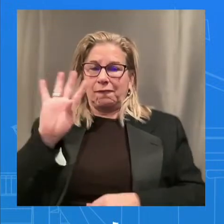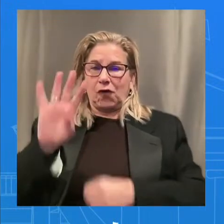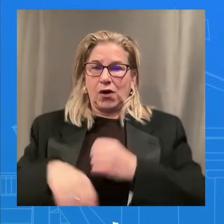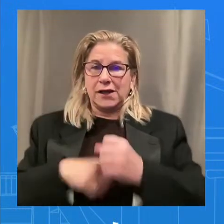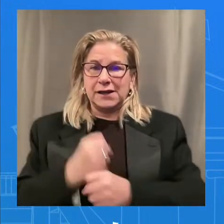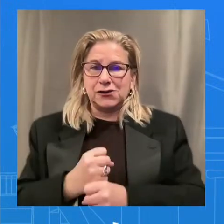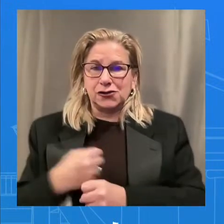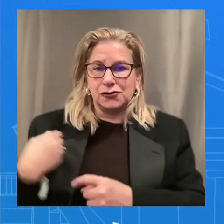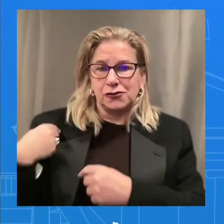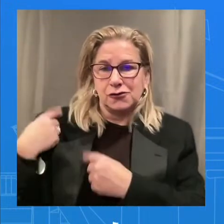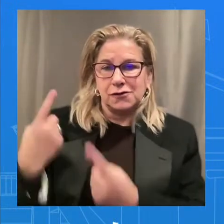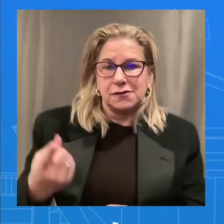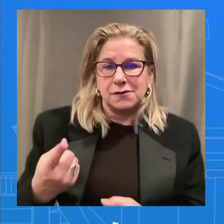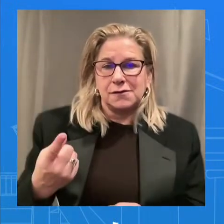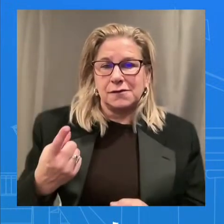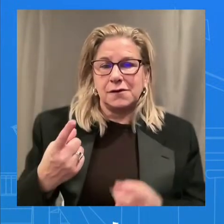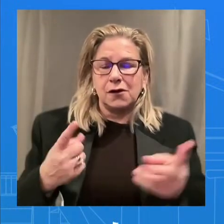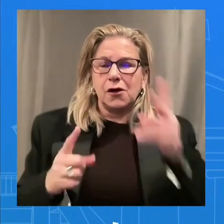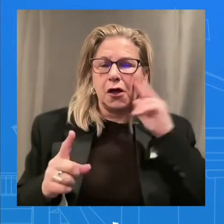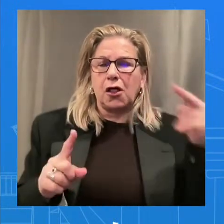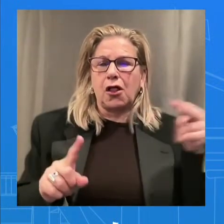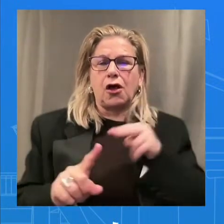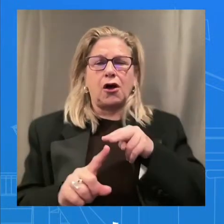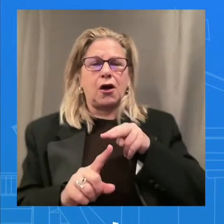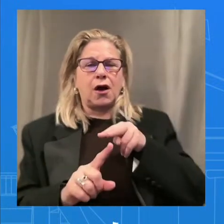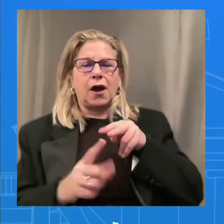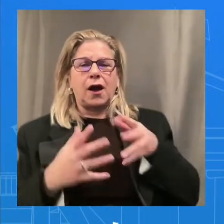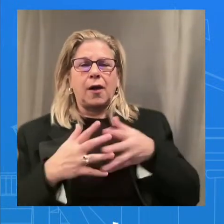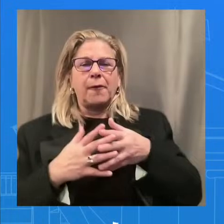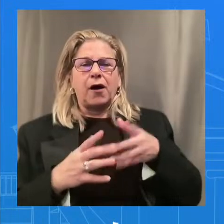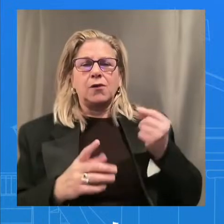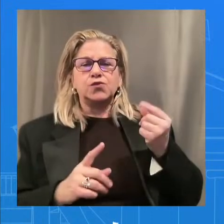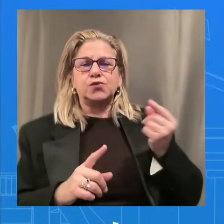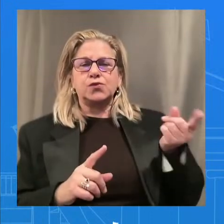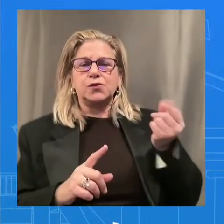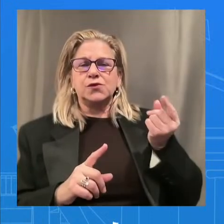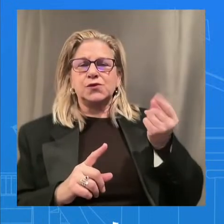is starting with a very strong hand. So, as we pass the baton, we are doing so,